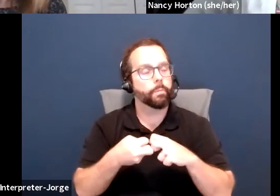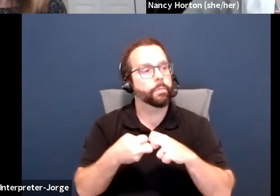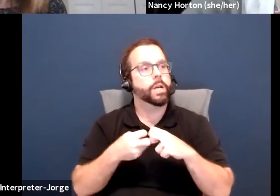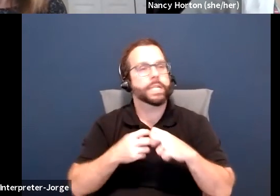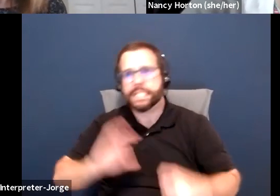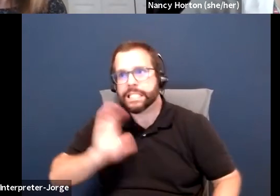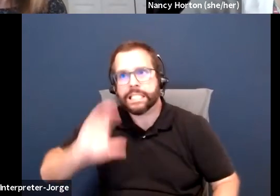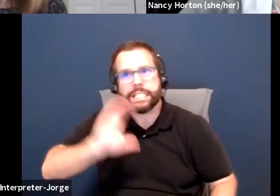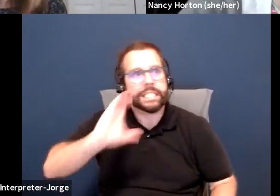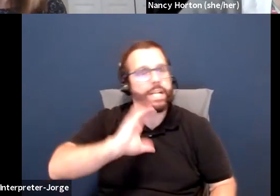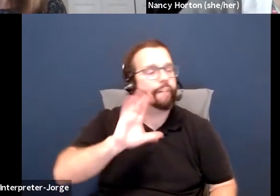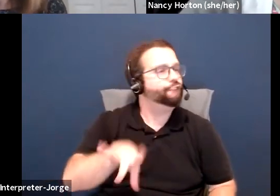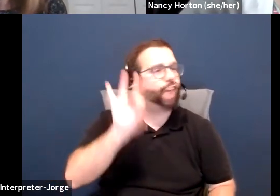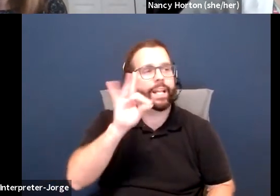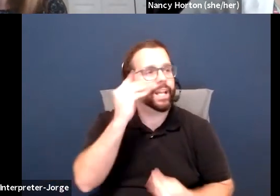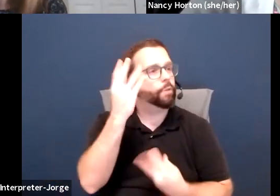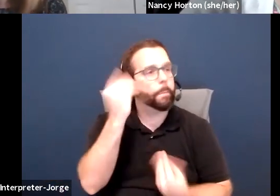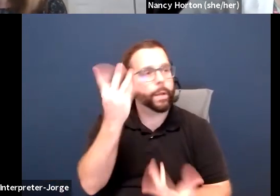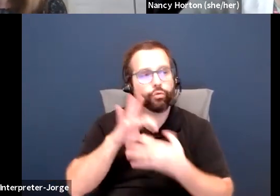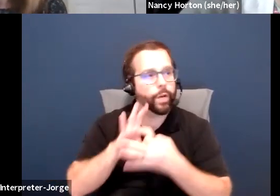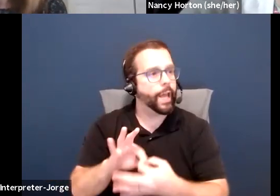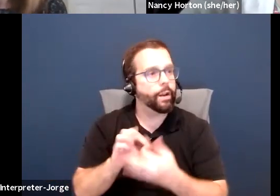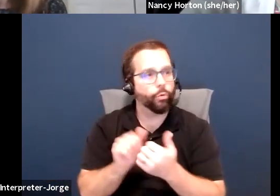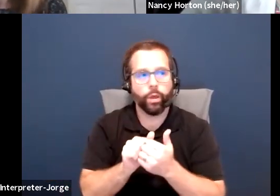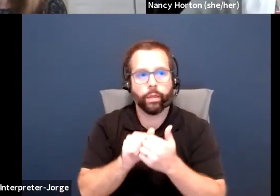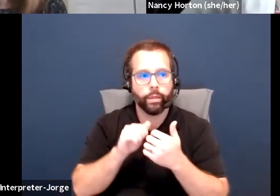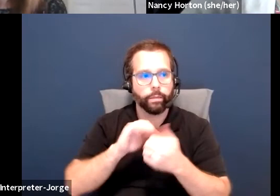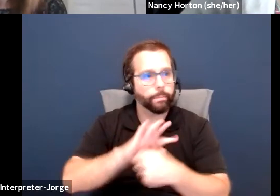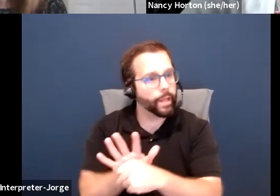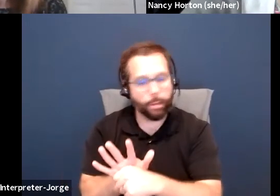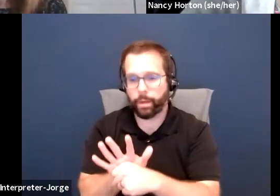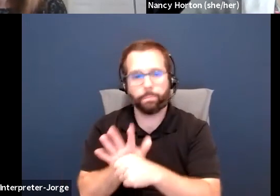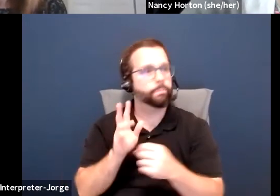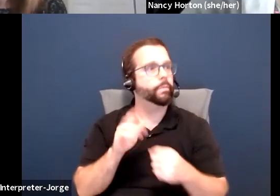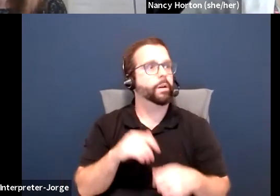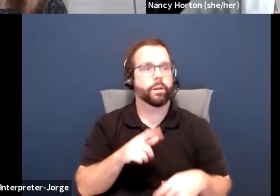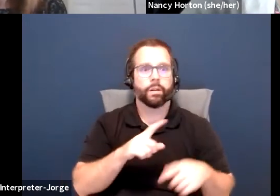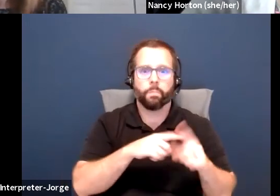know, from people with disabilities, particularly having a lot of trouble